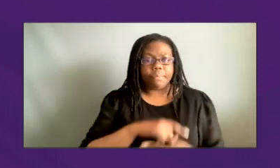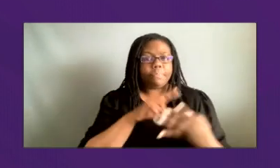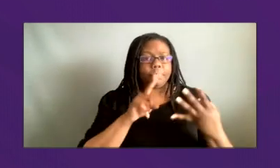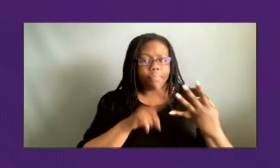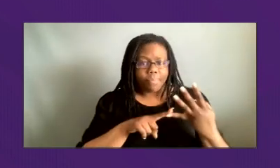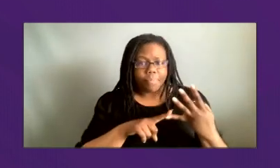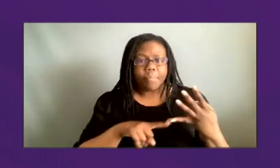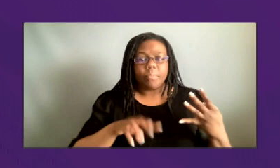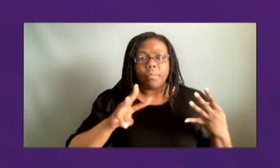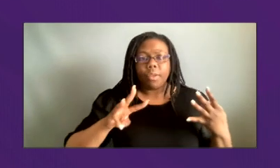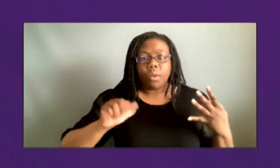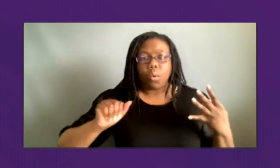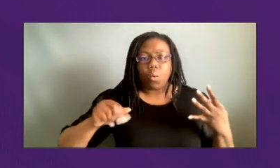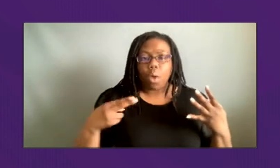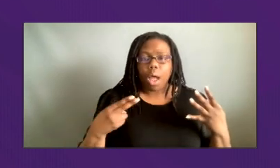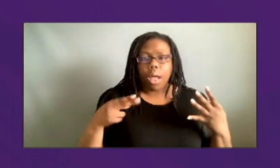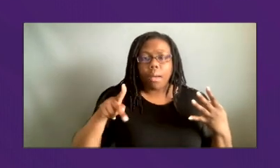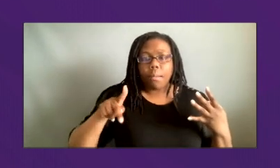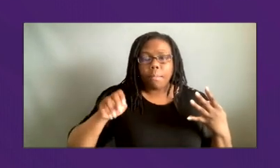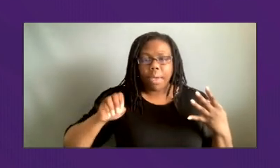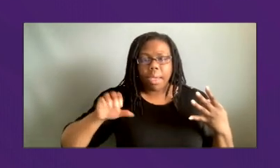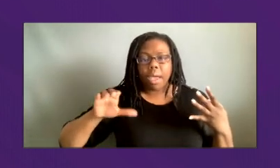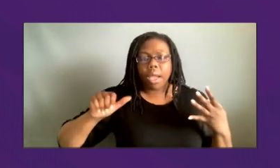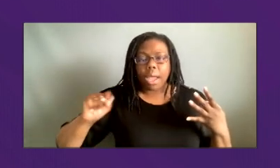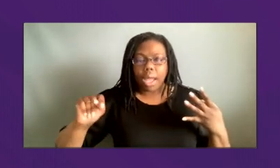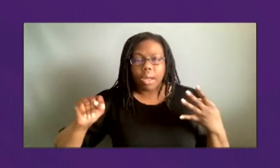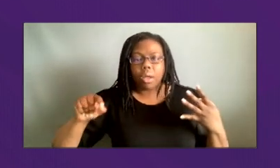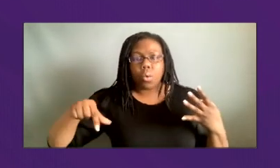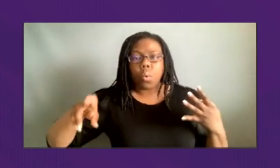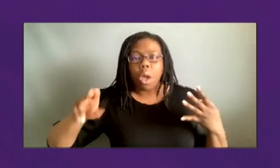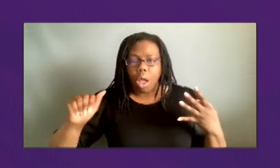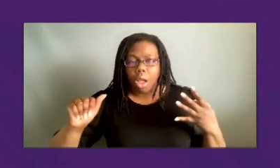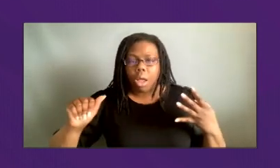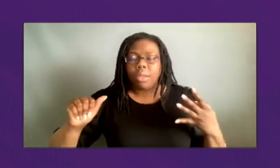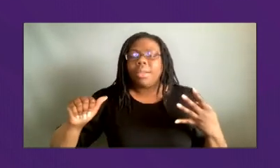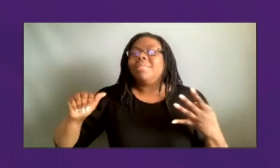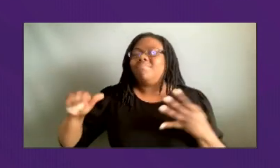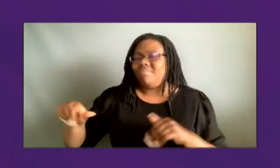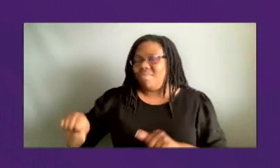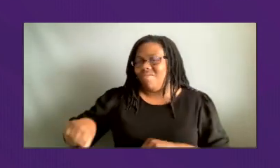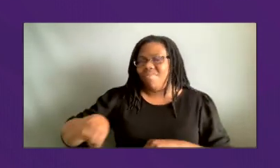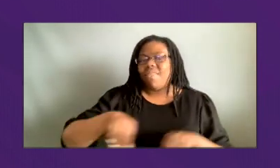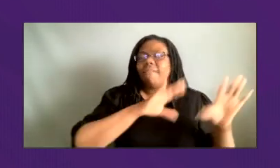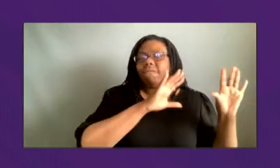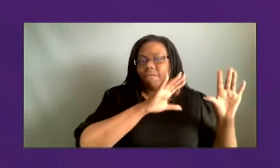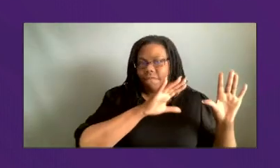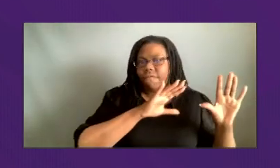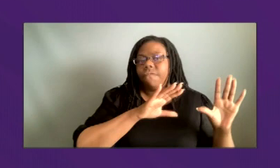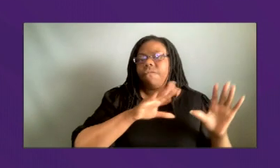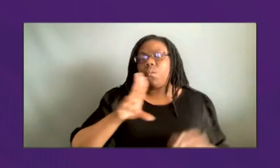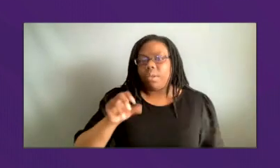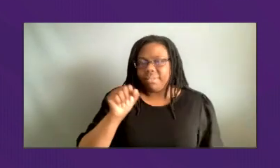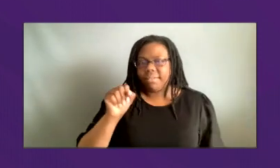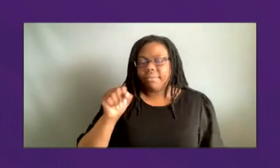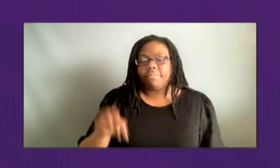safety in Mexico. Shawnee leader Catahecassa planned to stay in their homelands and try to